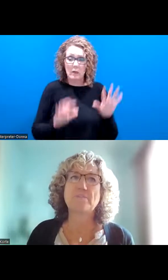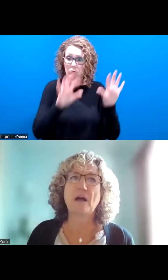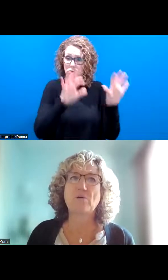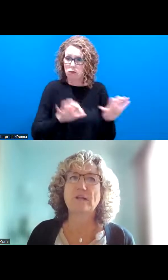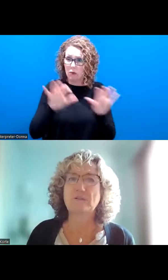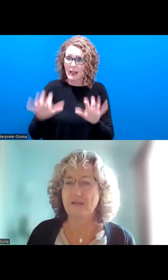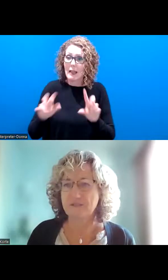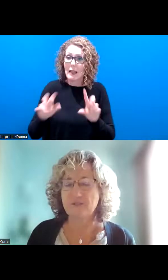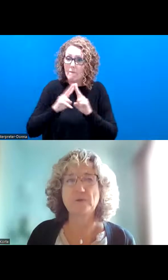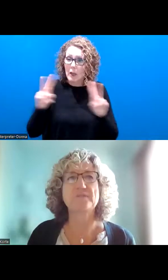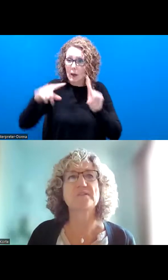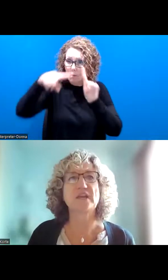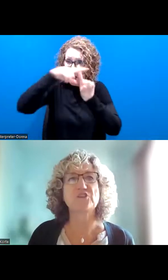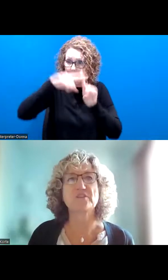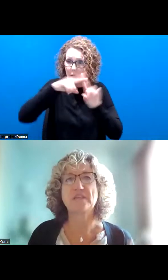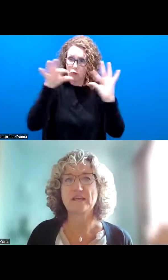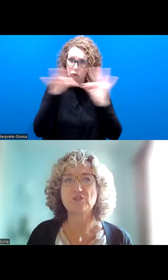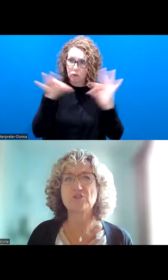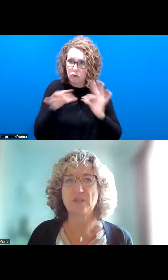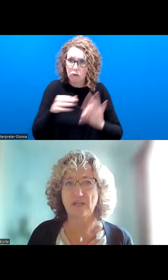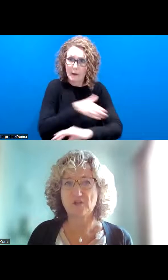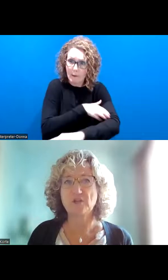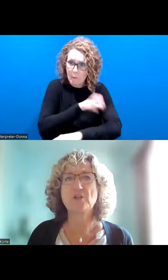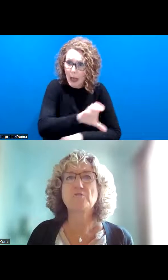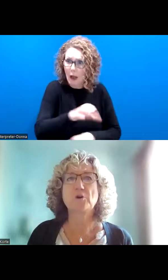or at some point soon after they stop working. So anyone